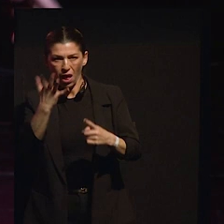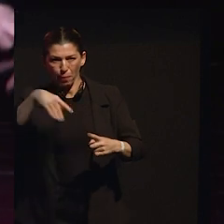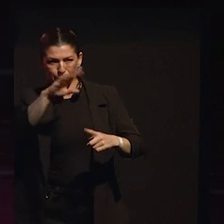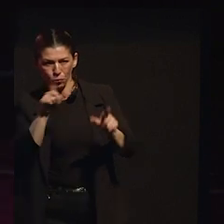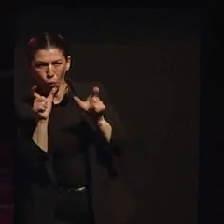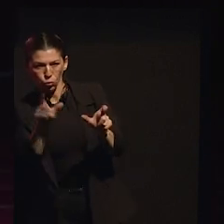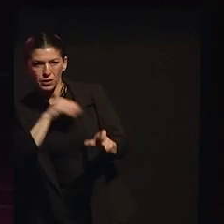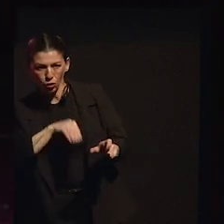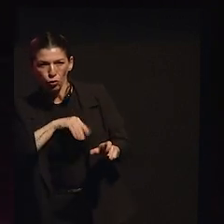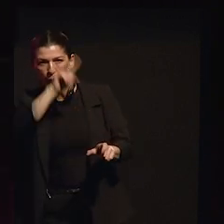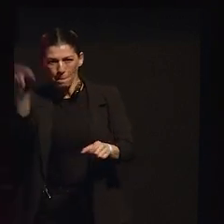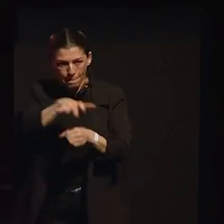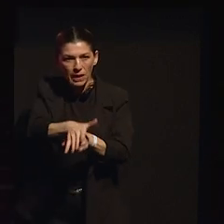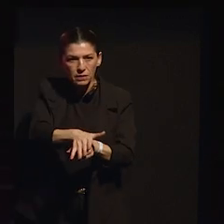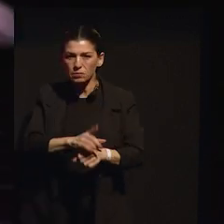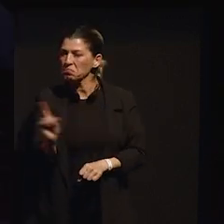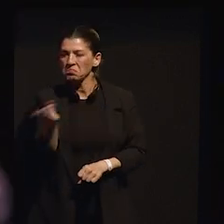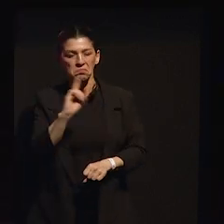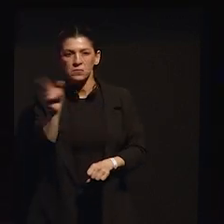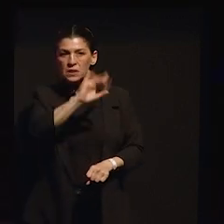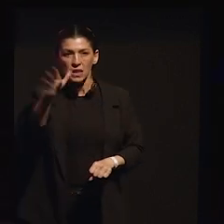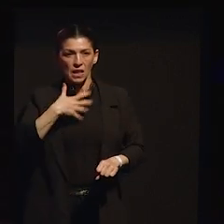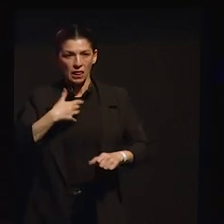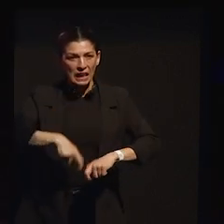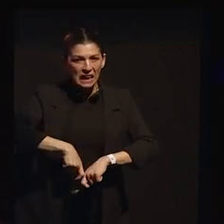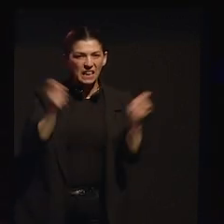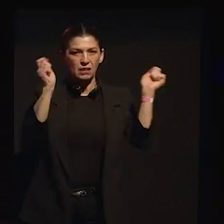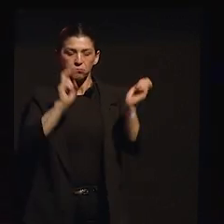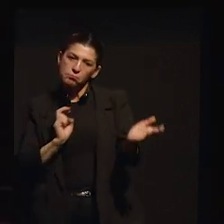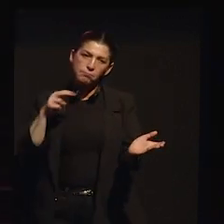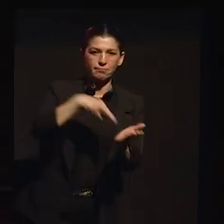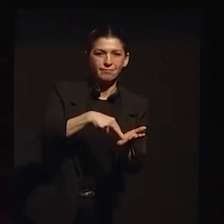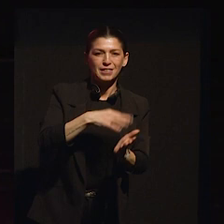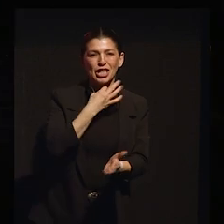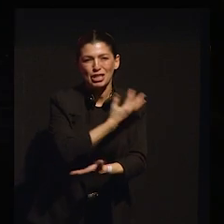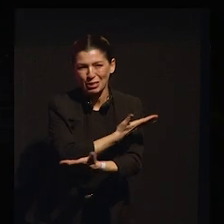whatever is actually oppressing you by claiming to protect you, and to discover your own path. Thank you for listening.